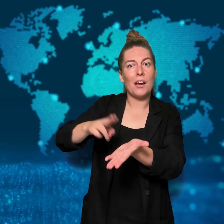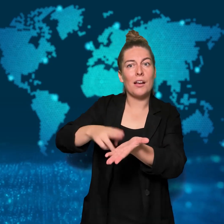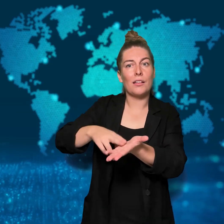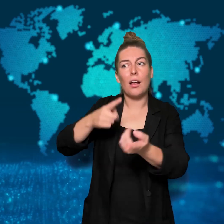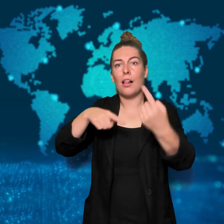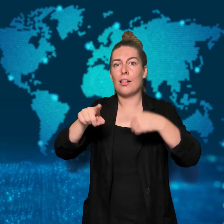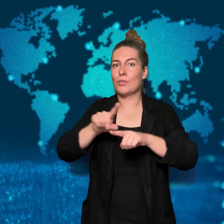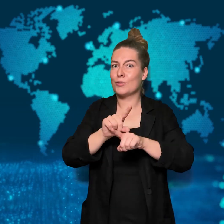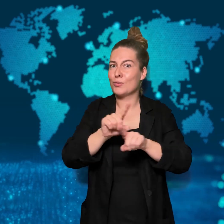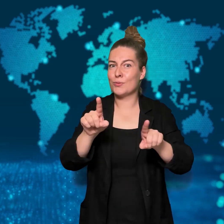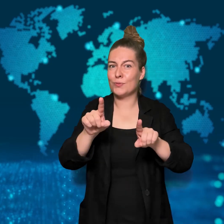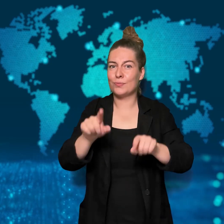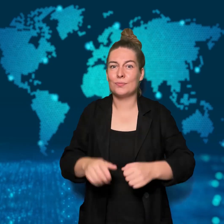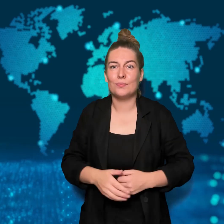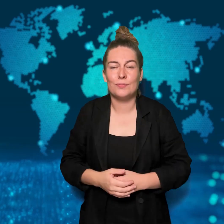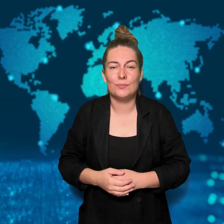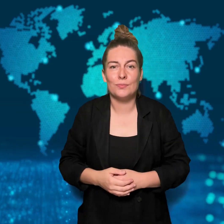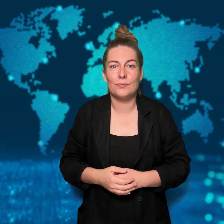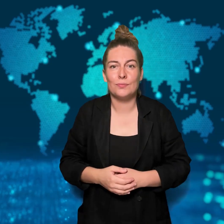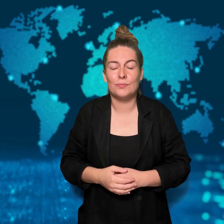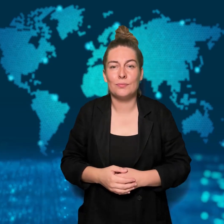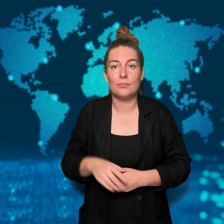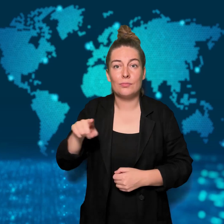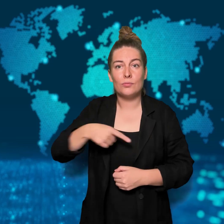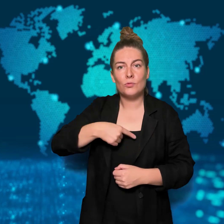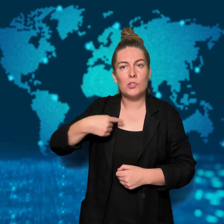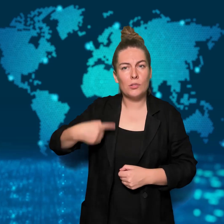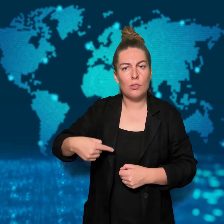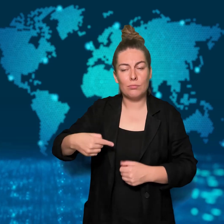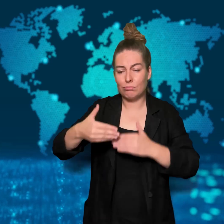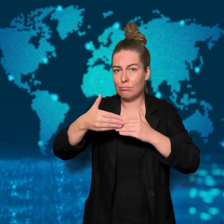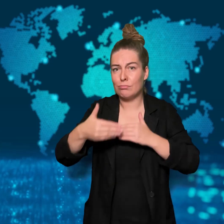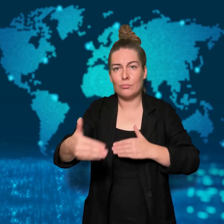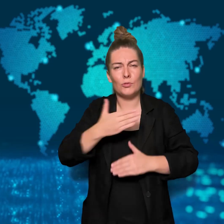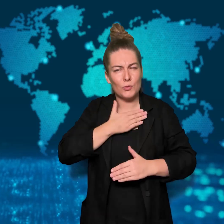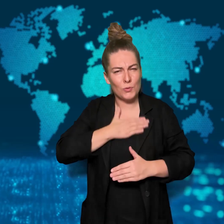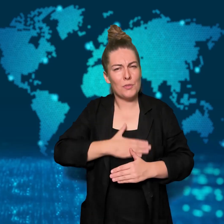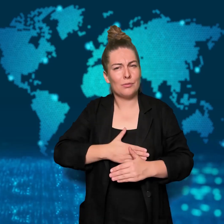He said the Canadian claims are exaggeration and hype -